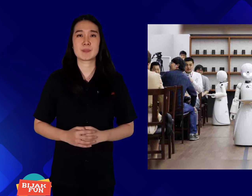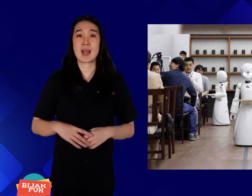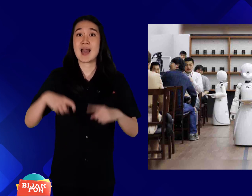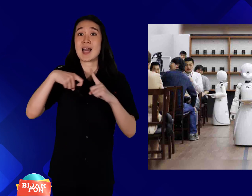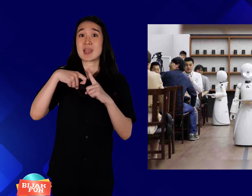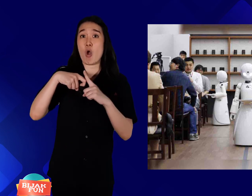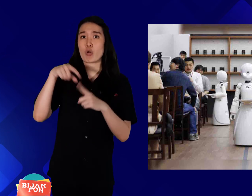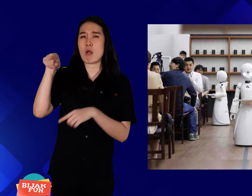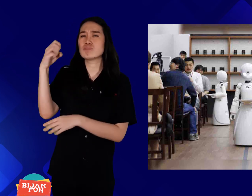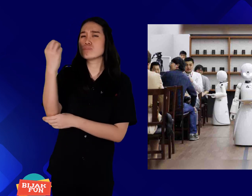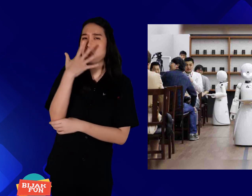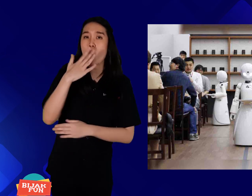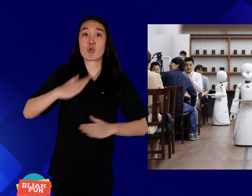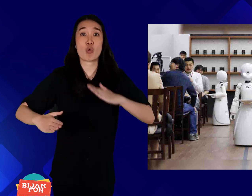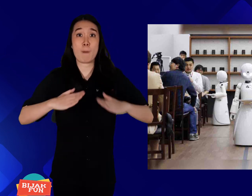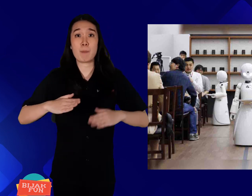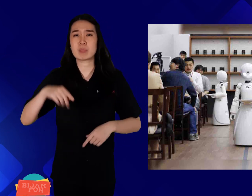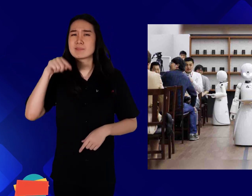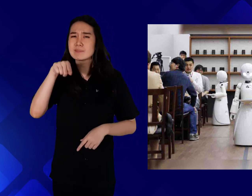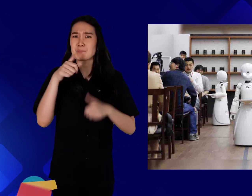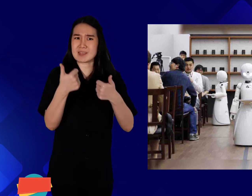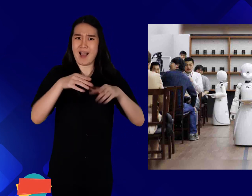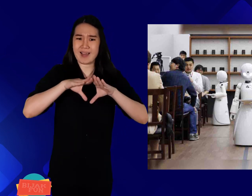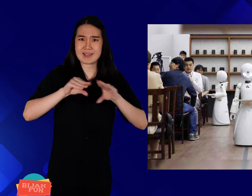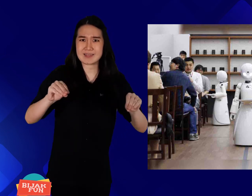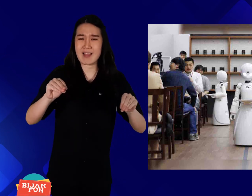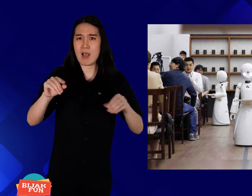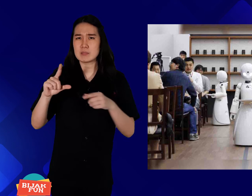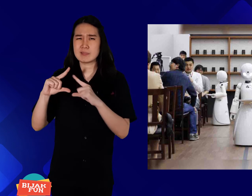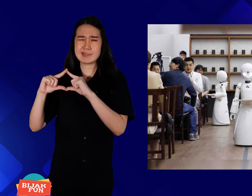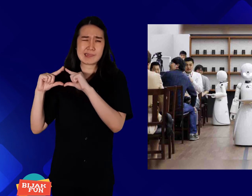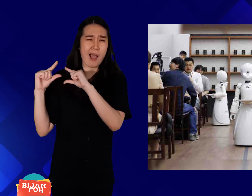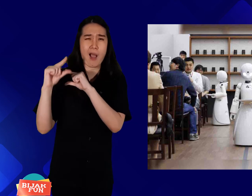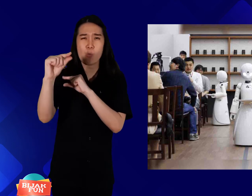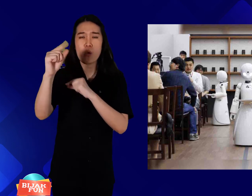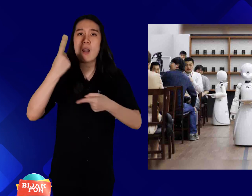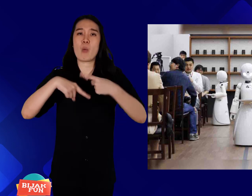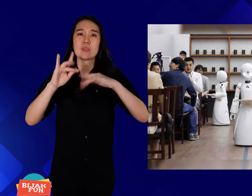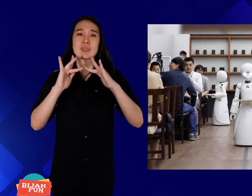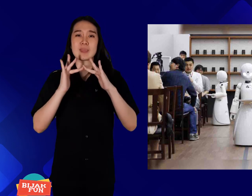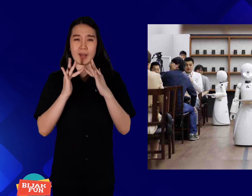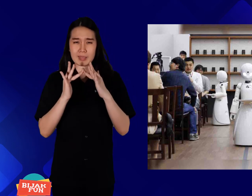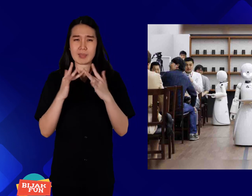Kentaro said robots can working remotely over the internet,